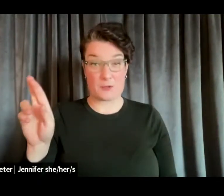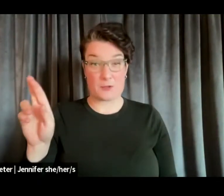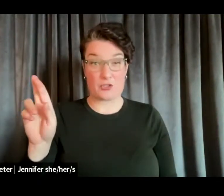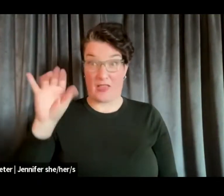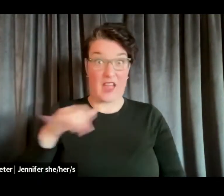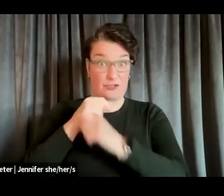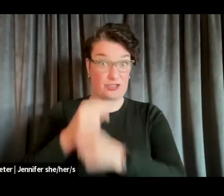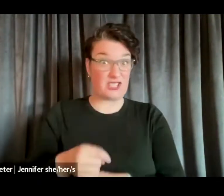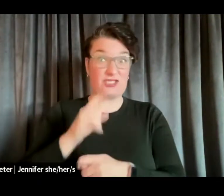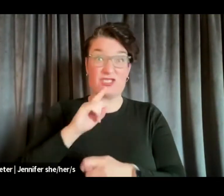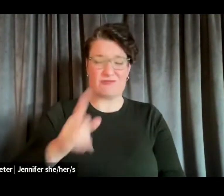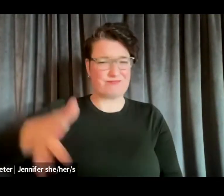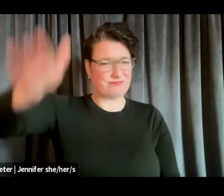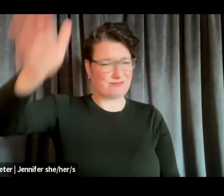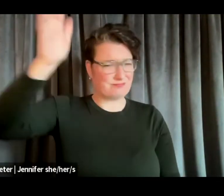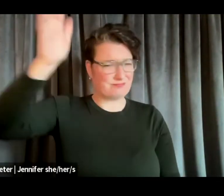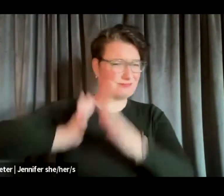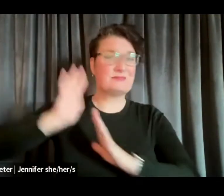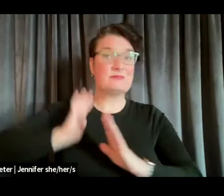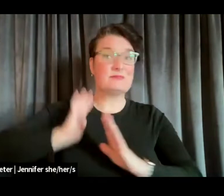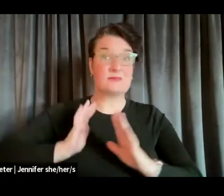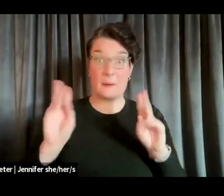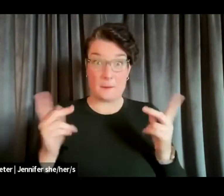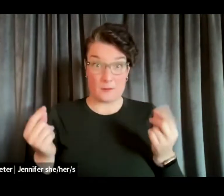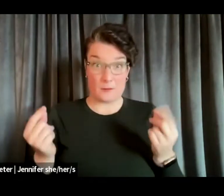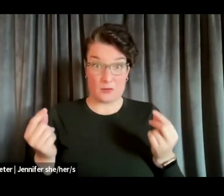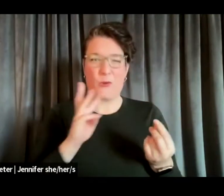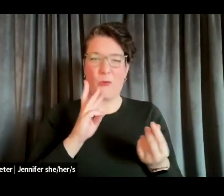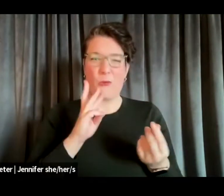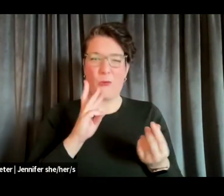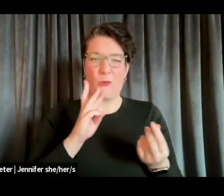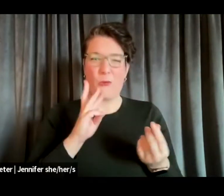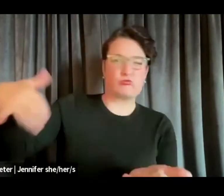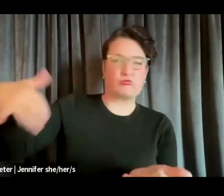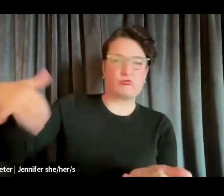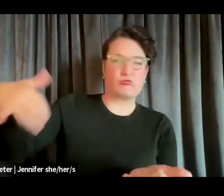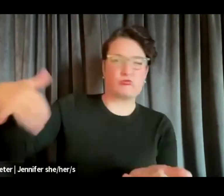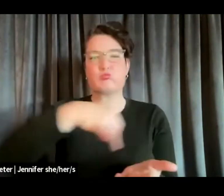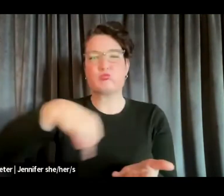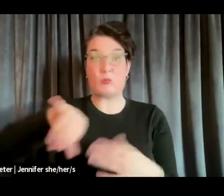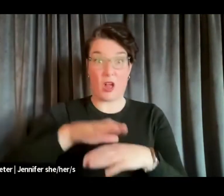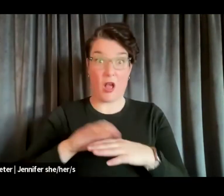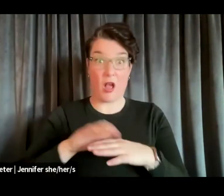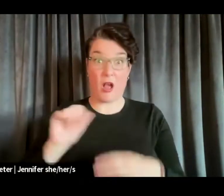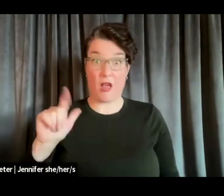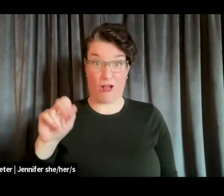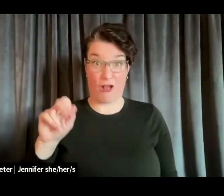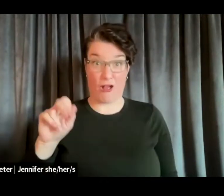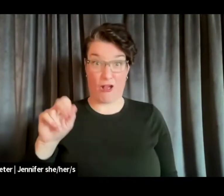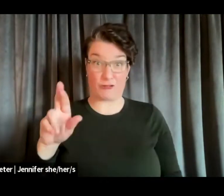times, people would pour water over the altar on Sukkot, because they're